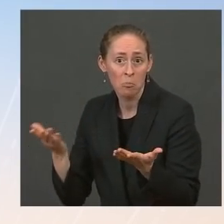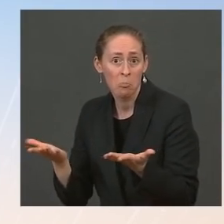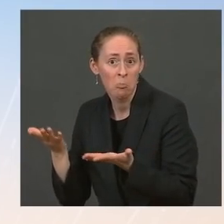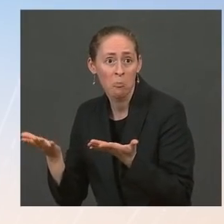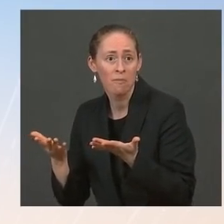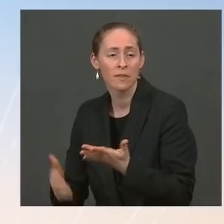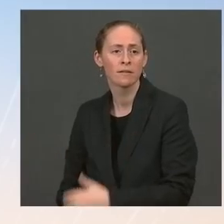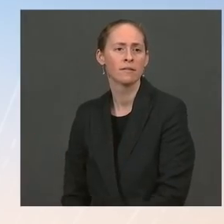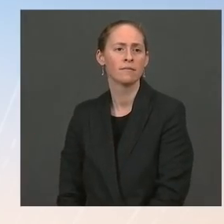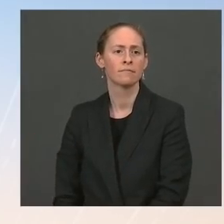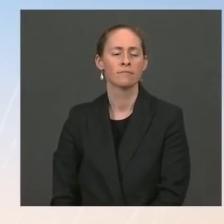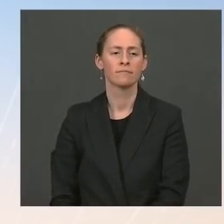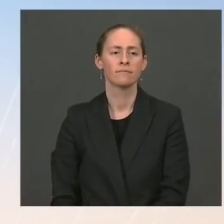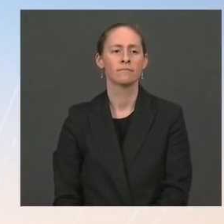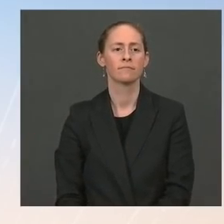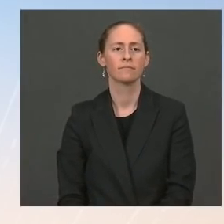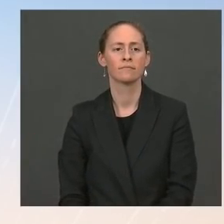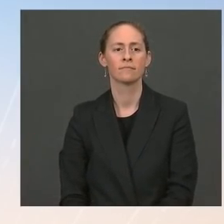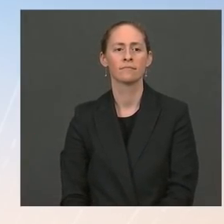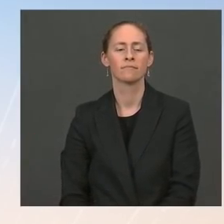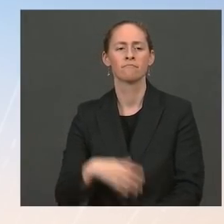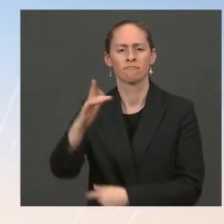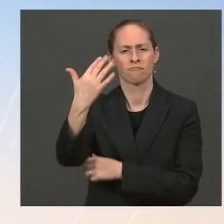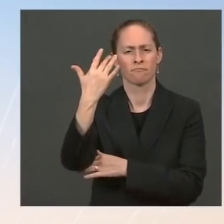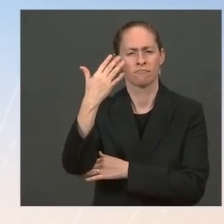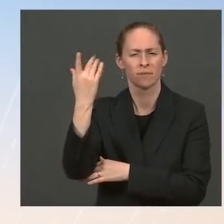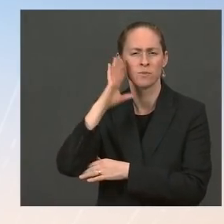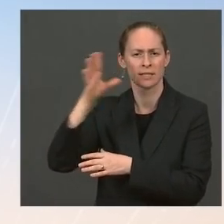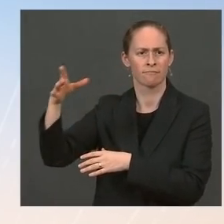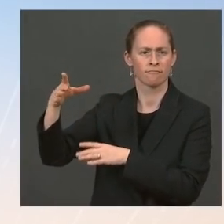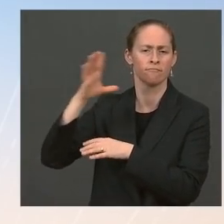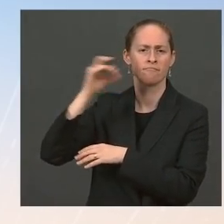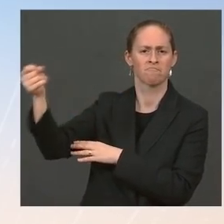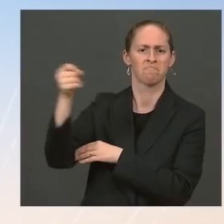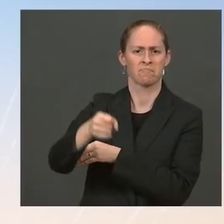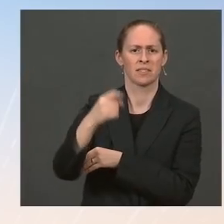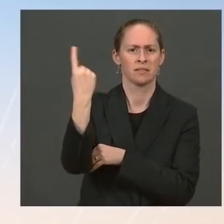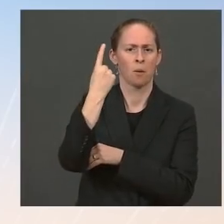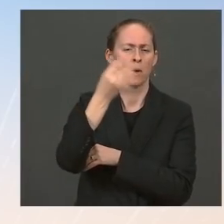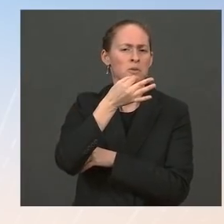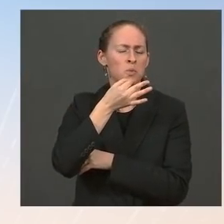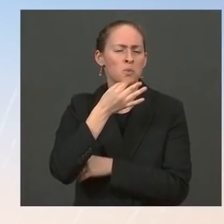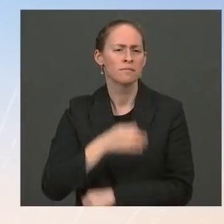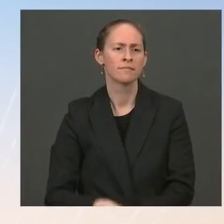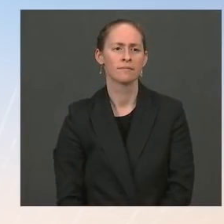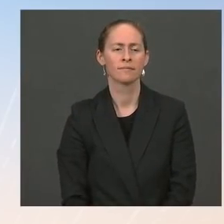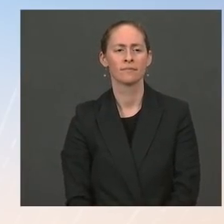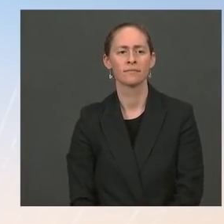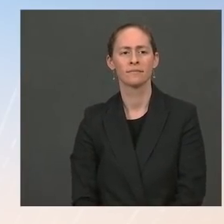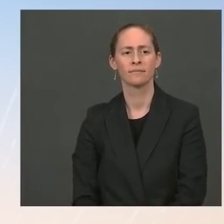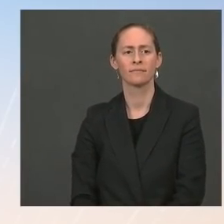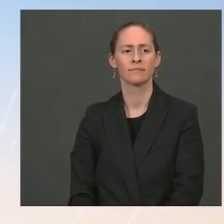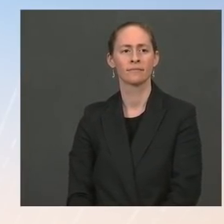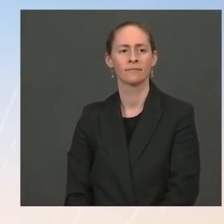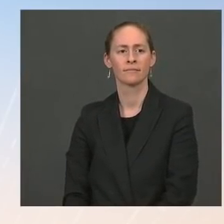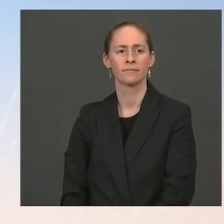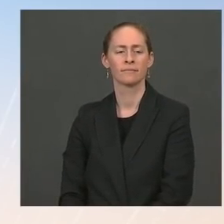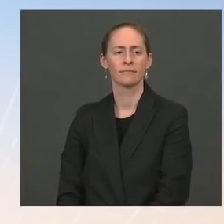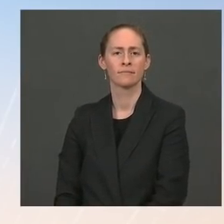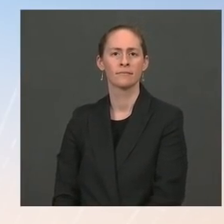that he will make a decision and will have more to say before Thanksgiving on the chair. The Press: And on the SPR, he discussed with President Xi the notion of jointly releasing reserves.